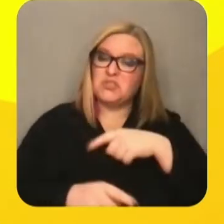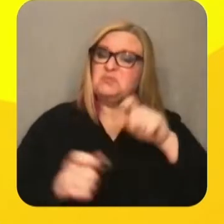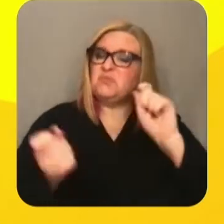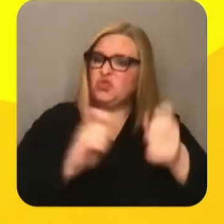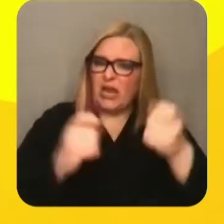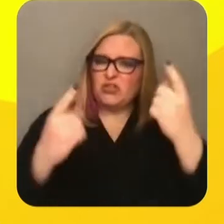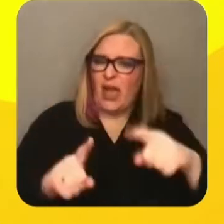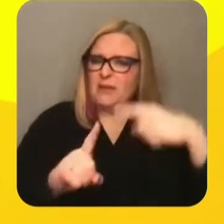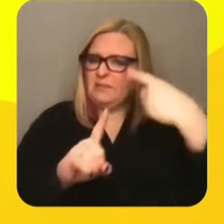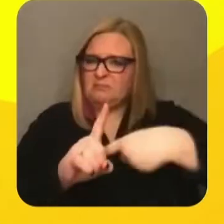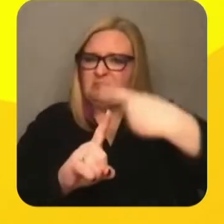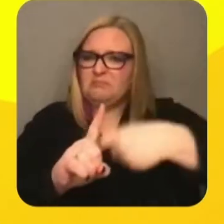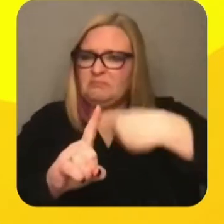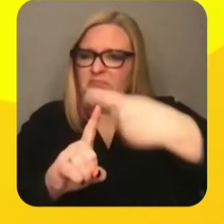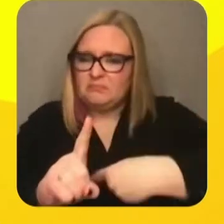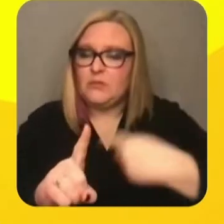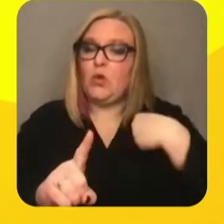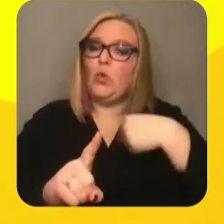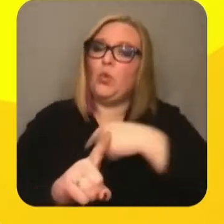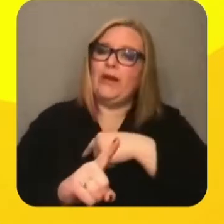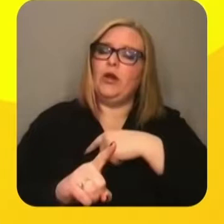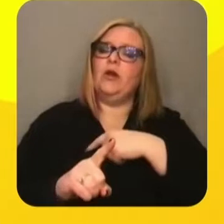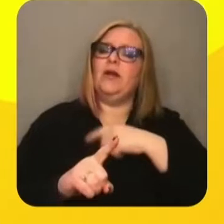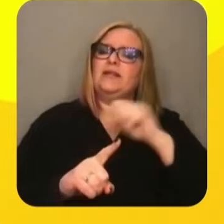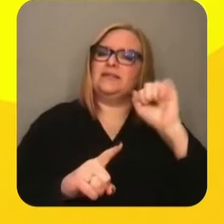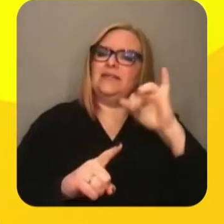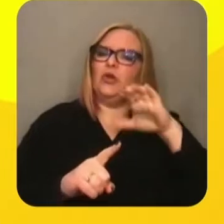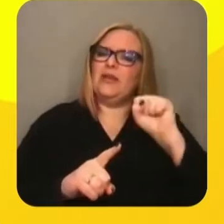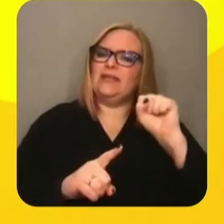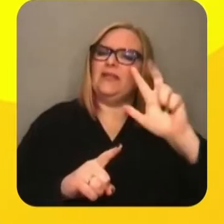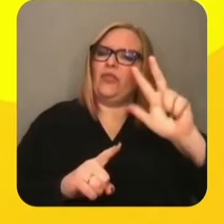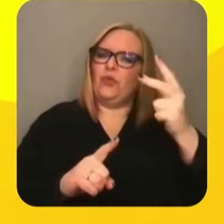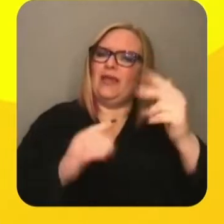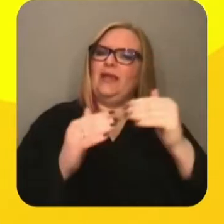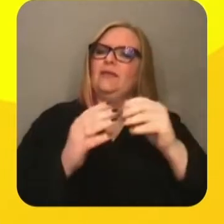we are a Series B growth company and we are changing and growing rapidly